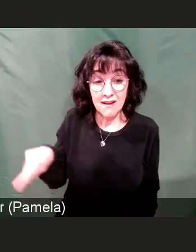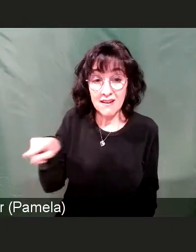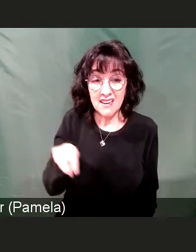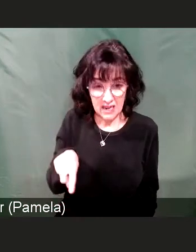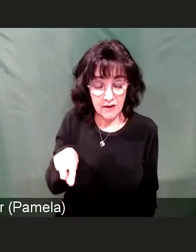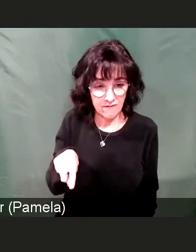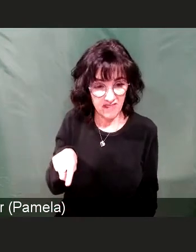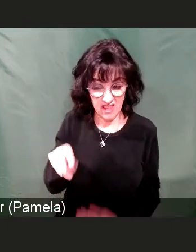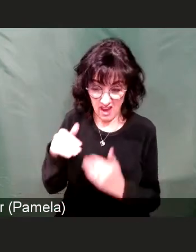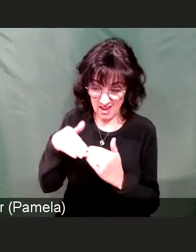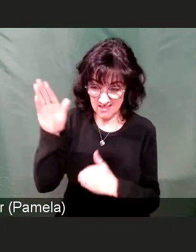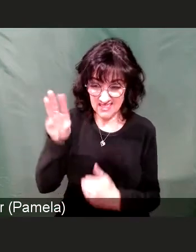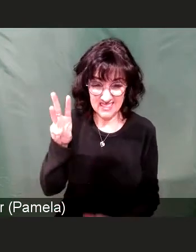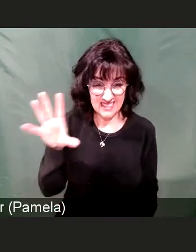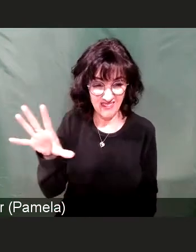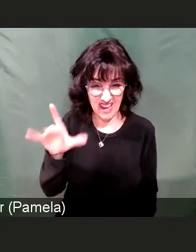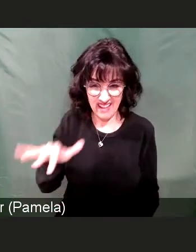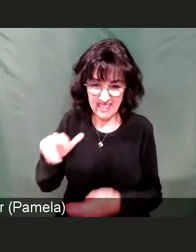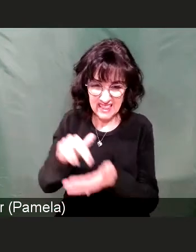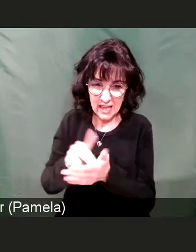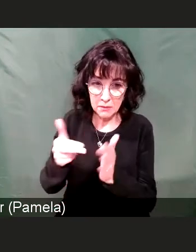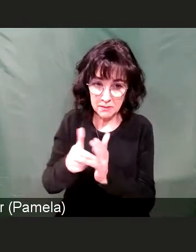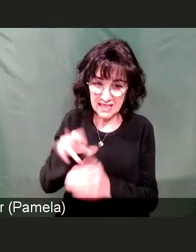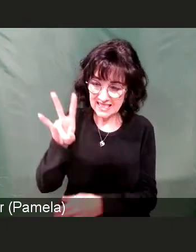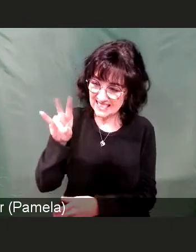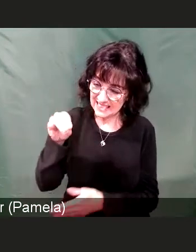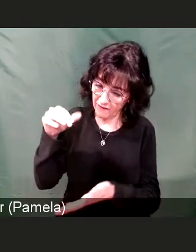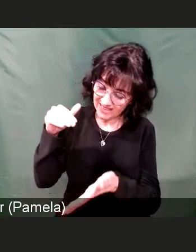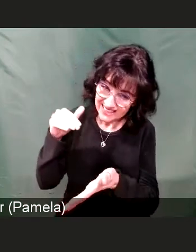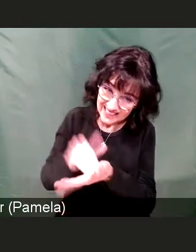that's approximately 70,000 people in our County alone